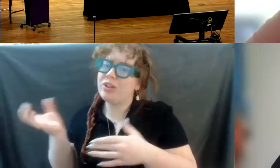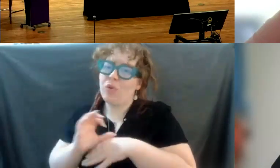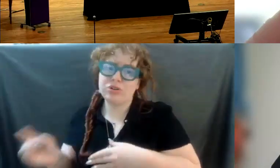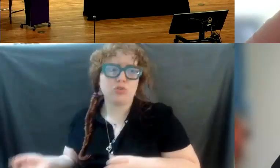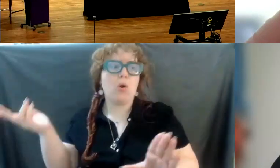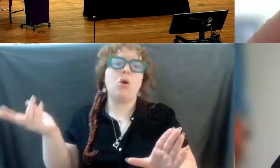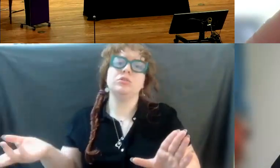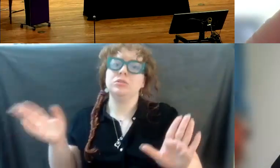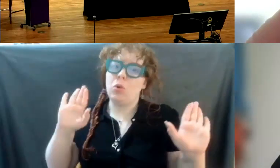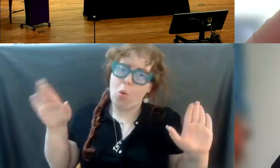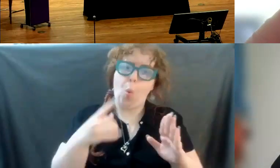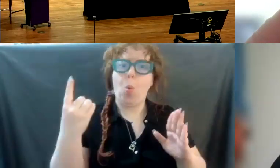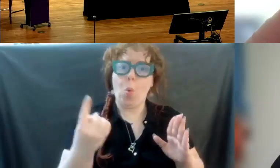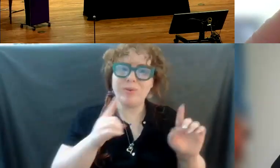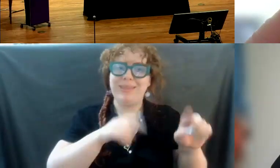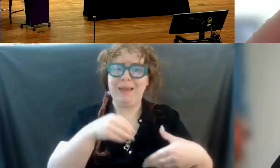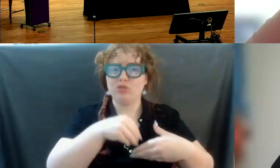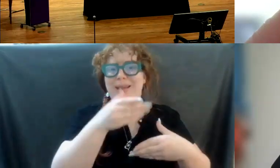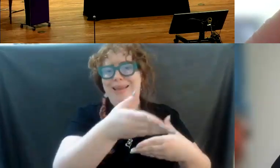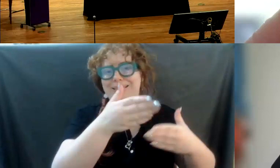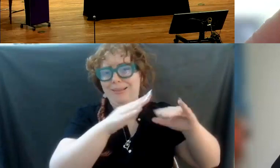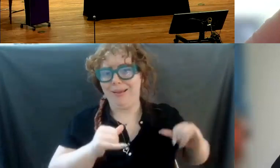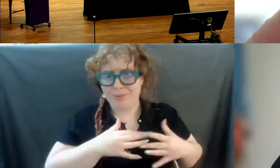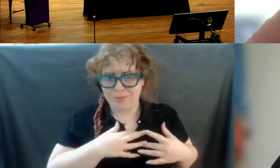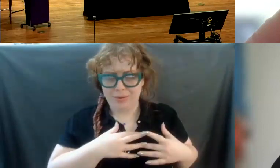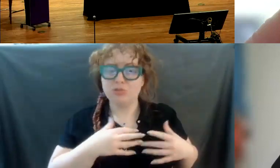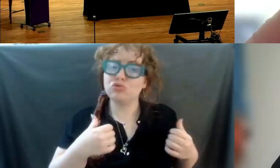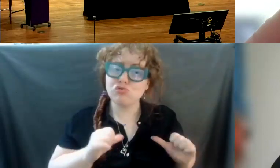based supports and the deflection diversion redirection to those other